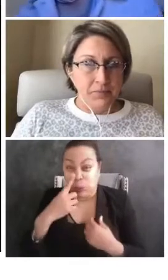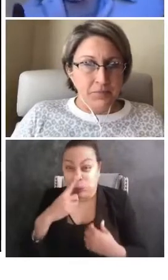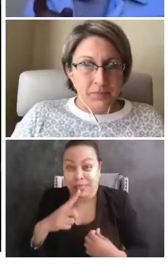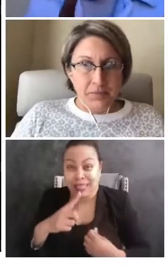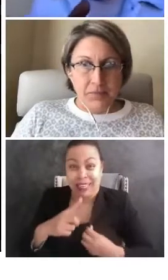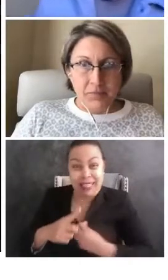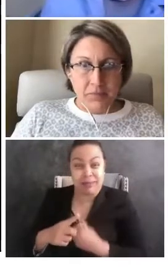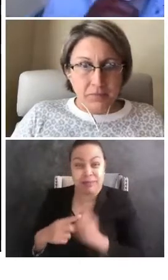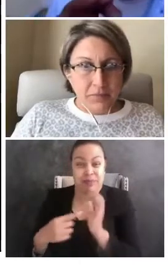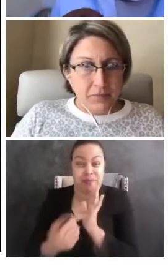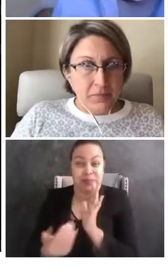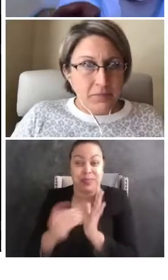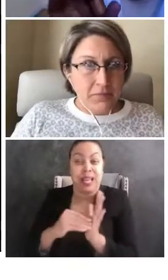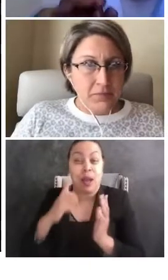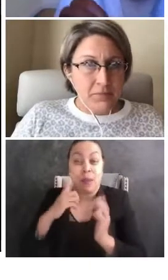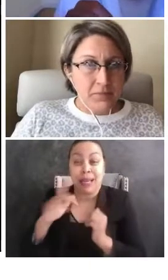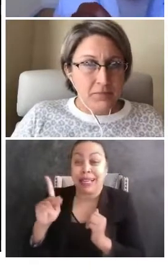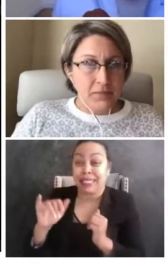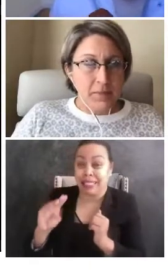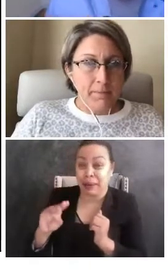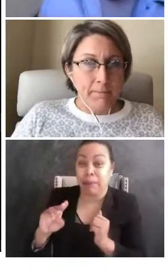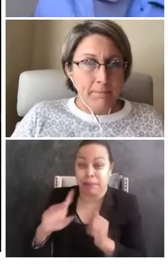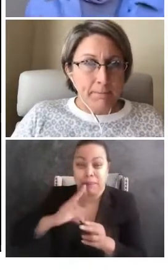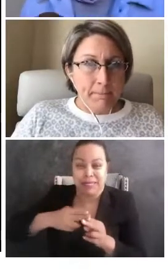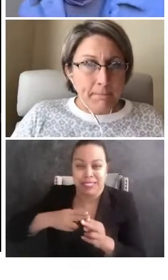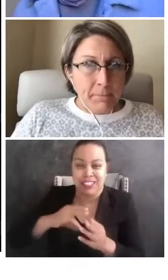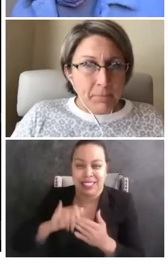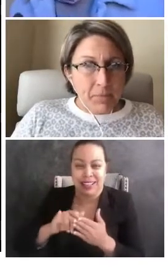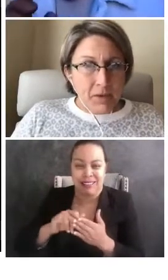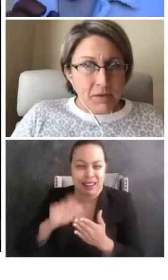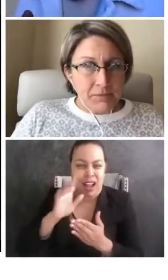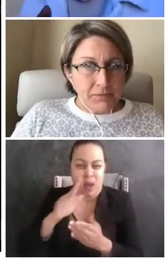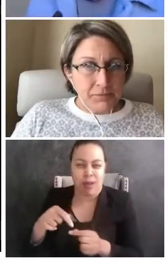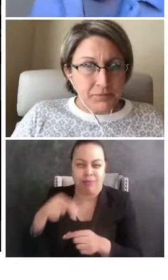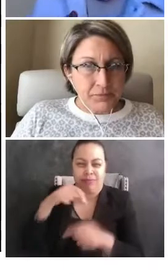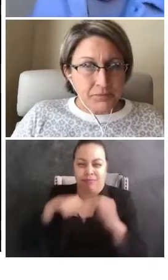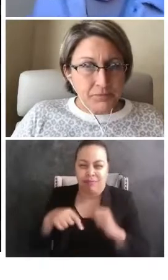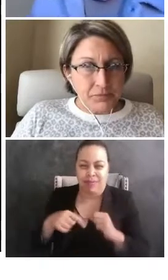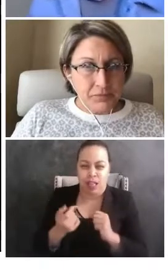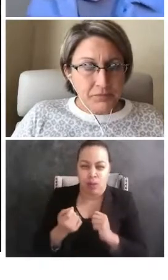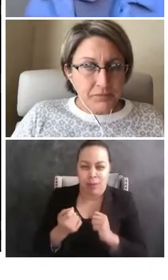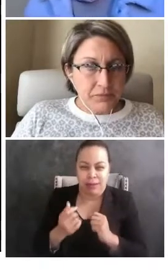Kim did talk about this, so I want to briefly back up.